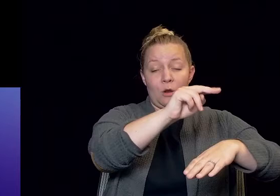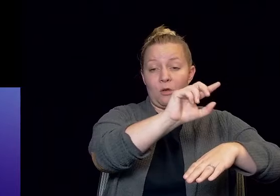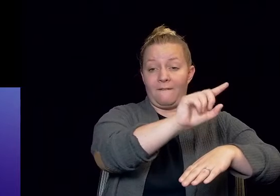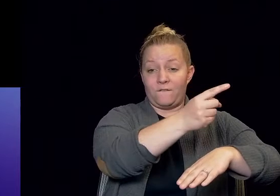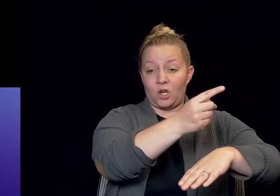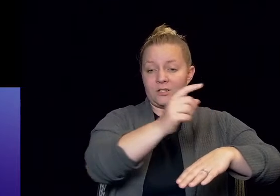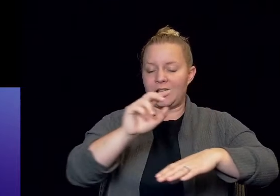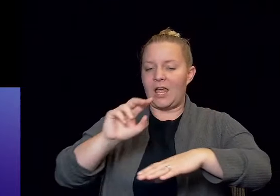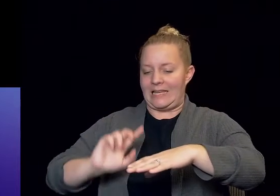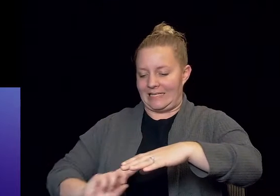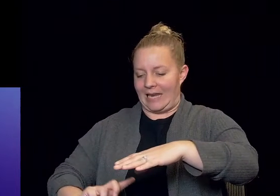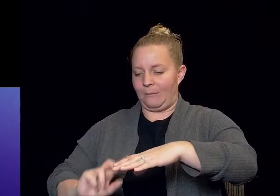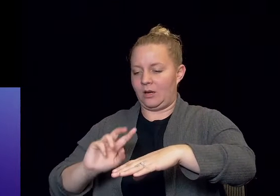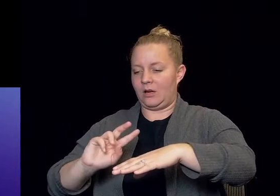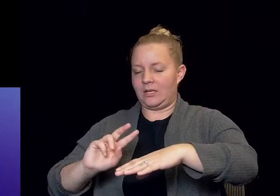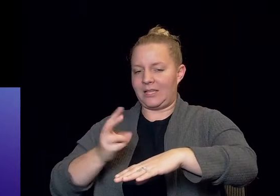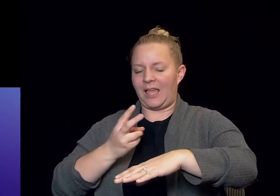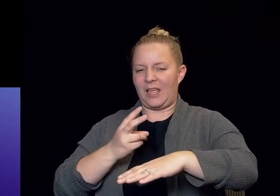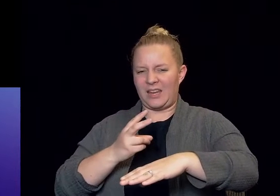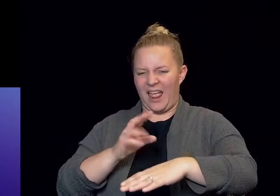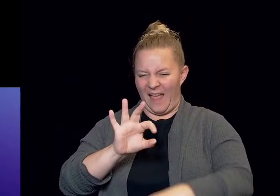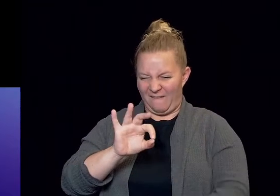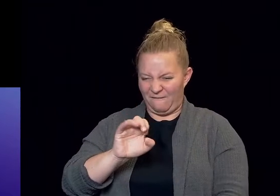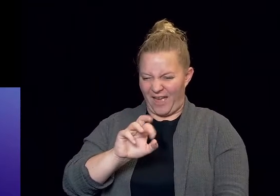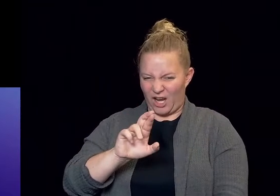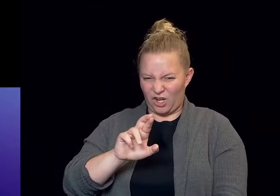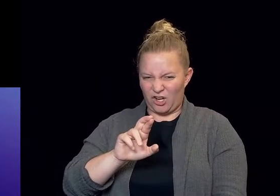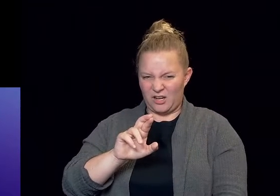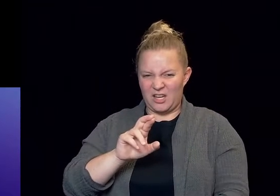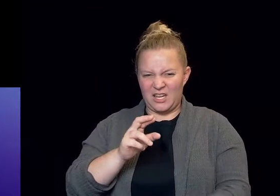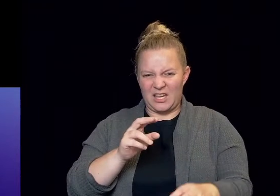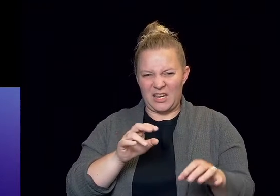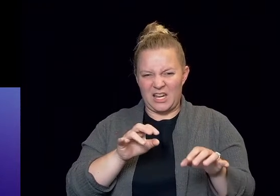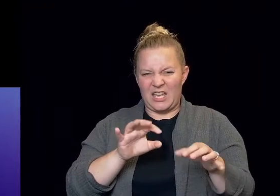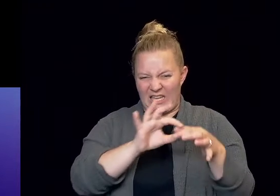a factor that goes into both of those that I can simplify? And the answer for those green ones